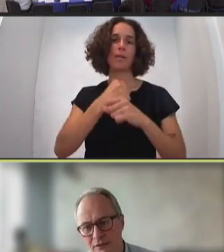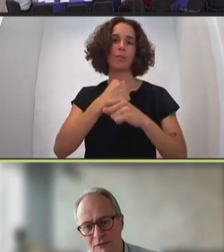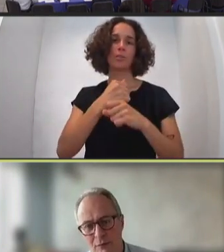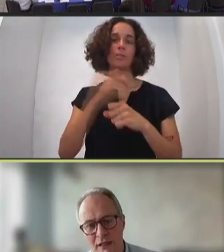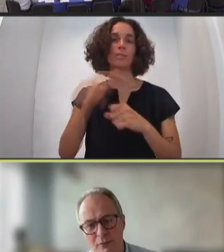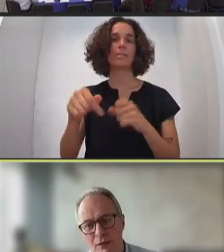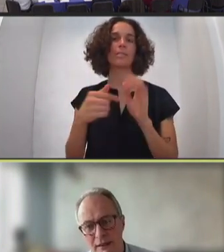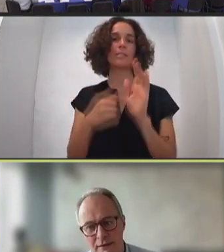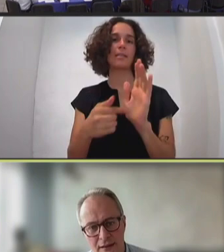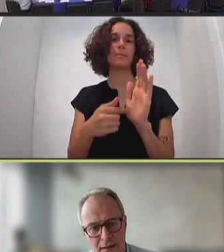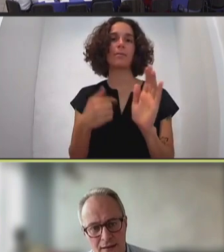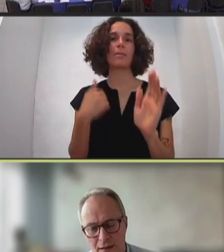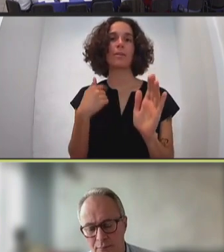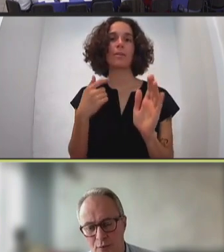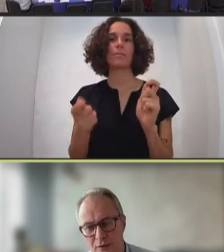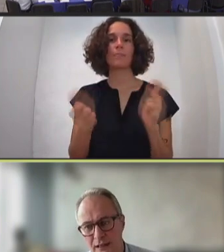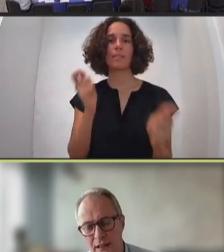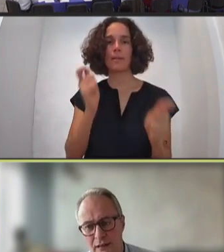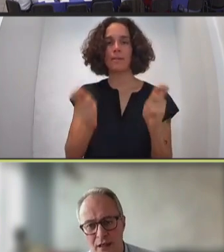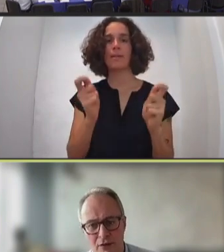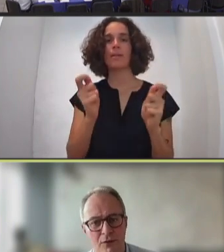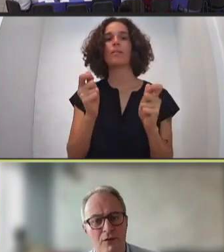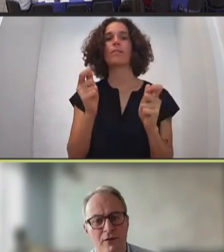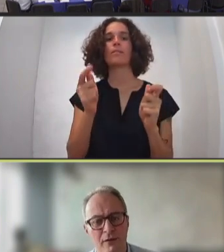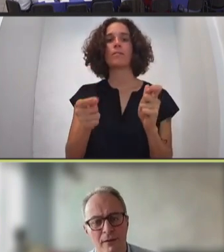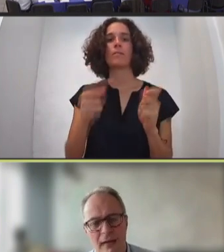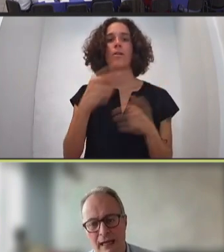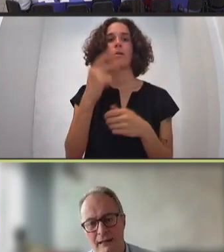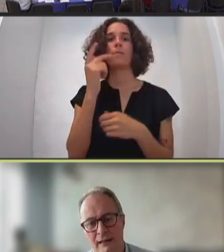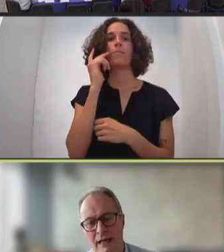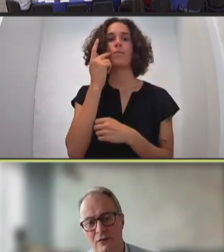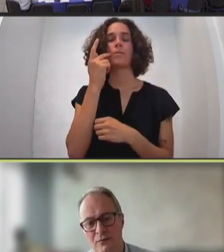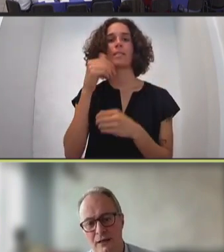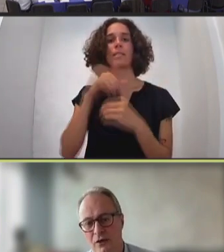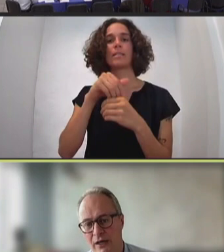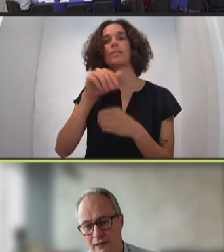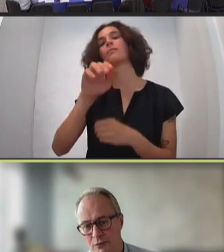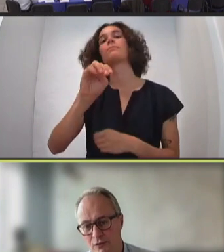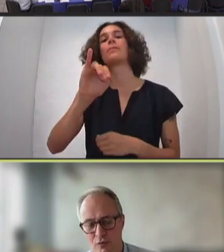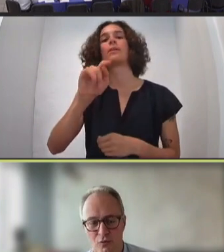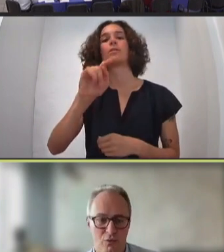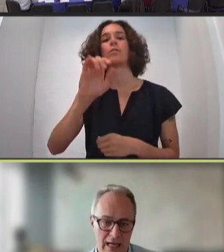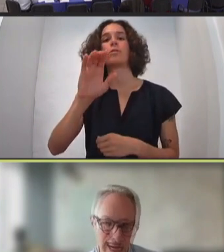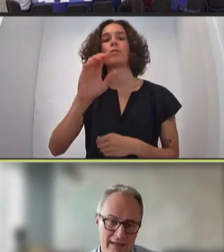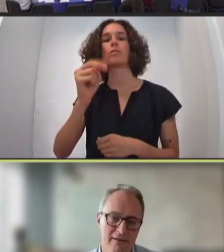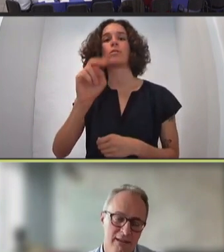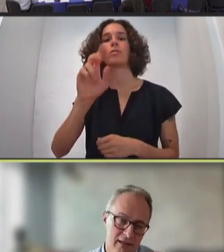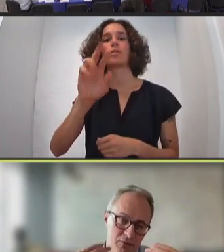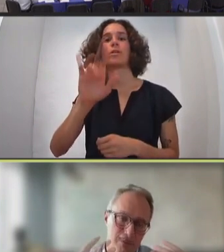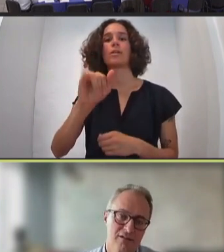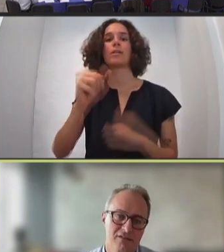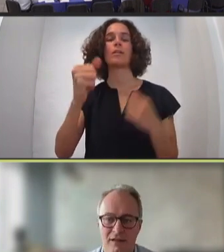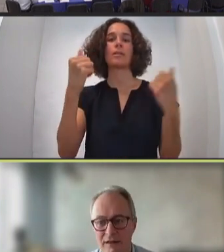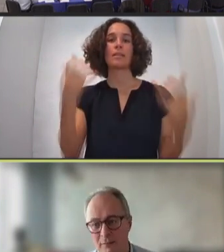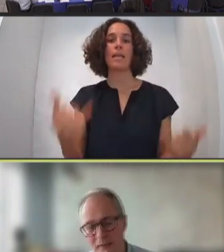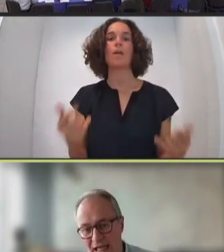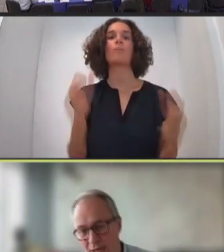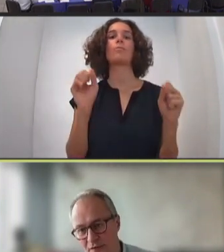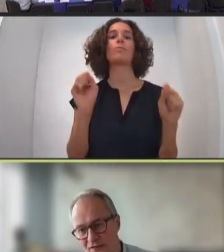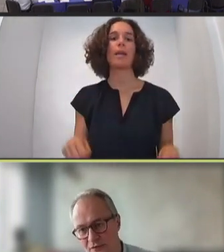that we manipulate a protein in mitochondria. And now we are able to increase the metabolism